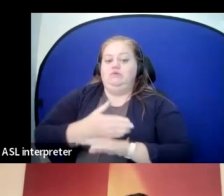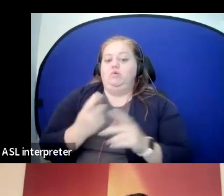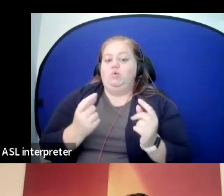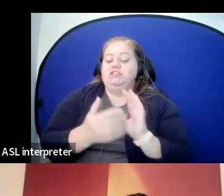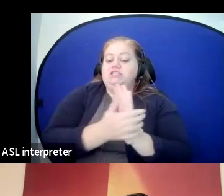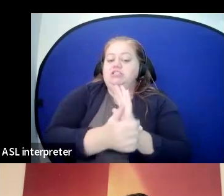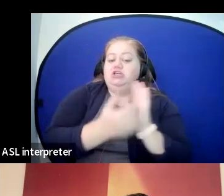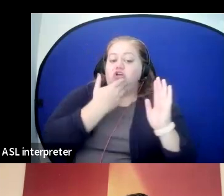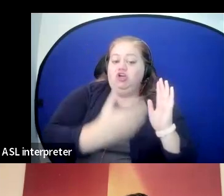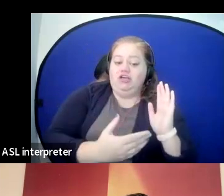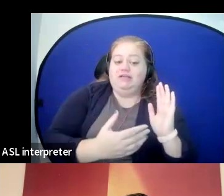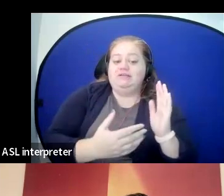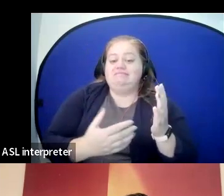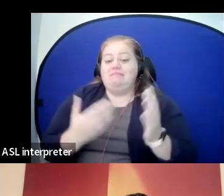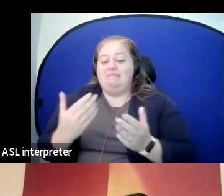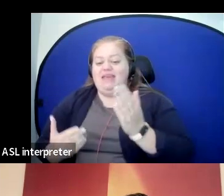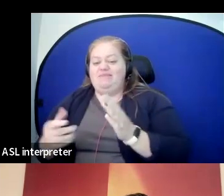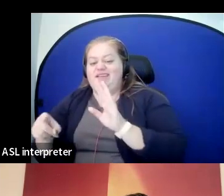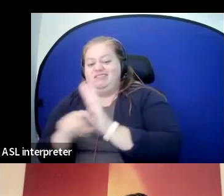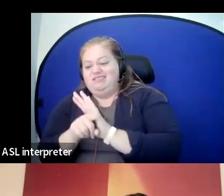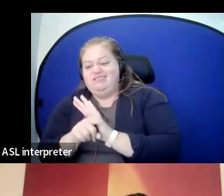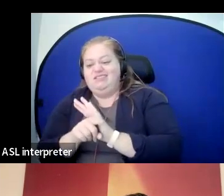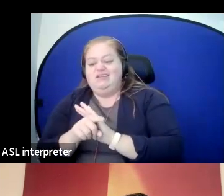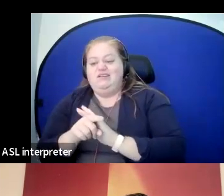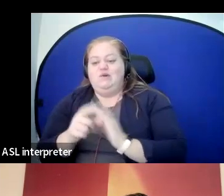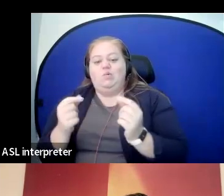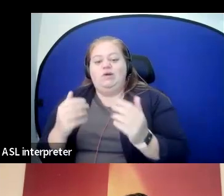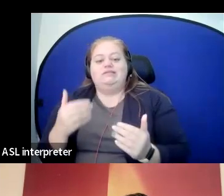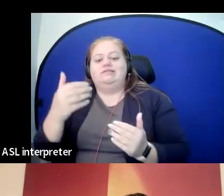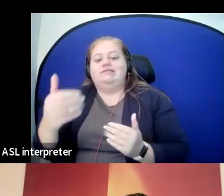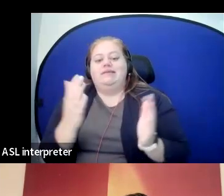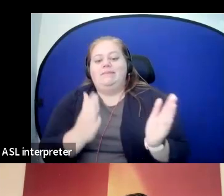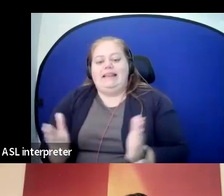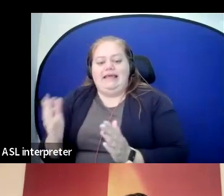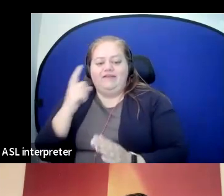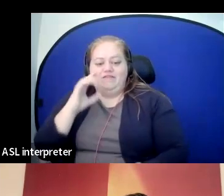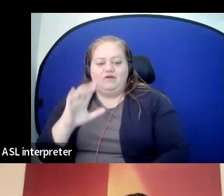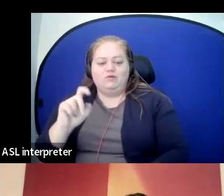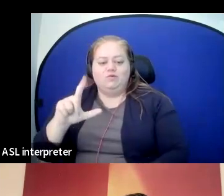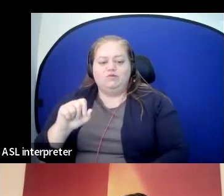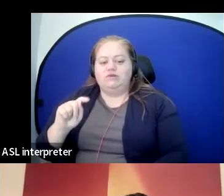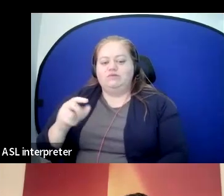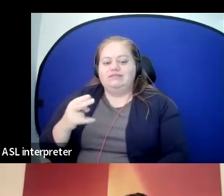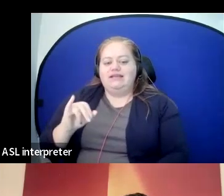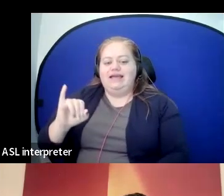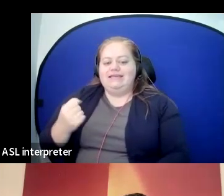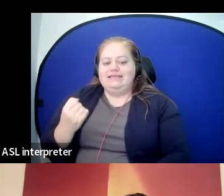What is it bad at? What do you think is next? And we'll go with Thijs first. All right, thank